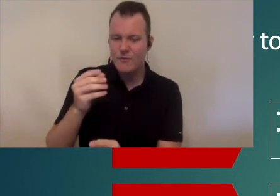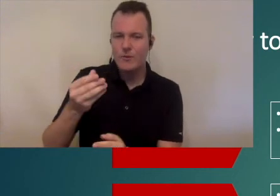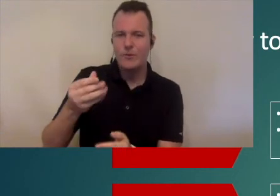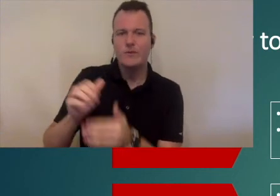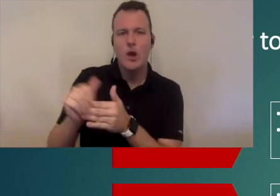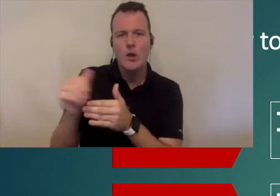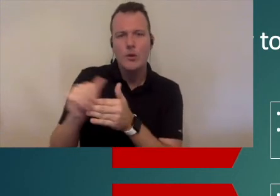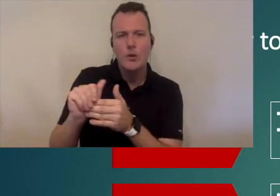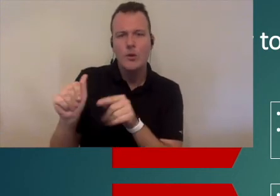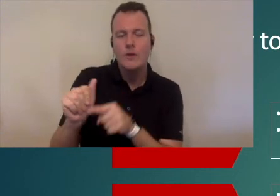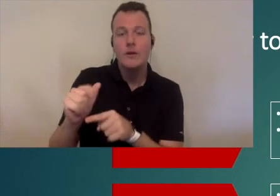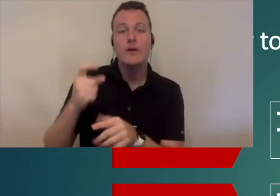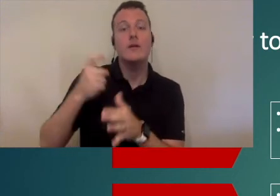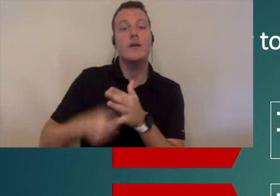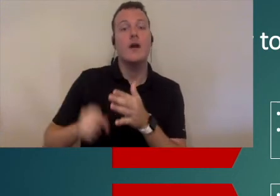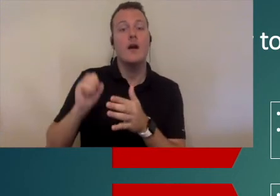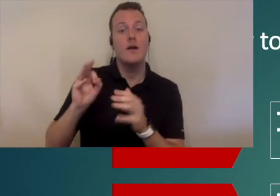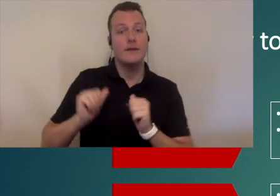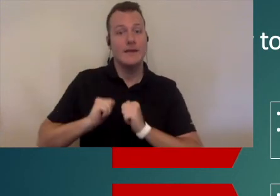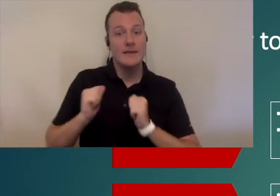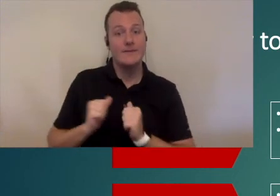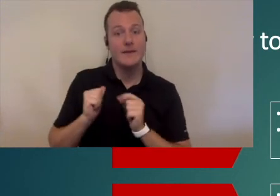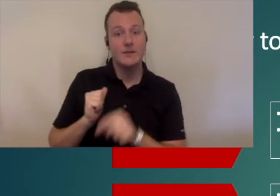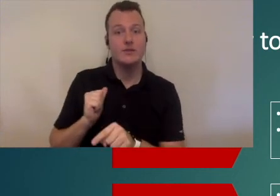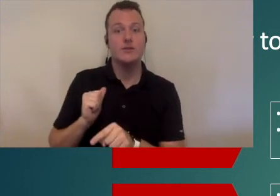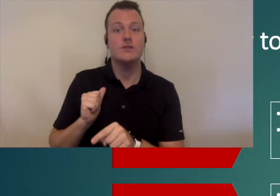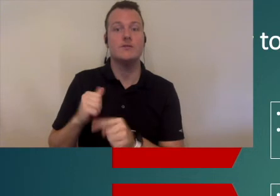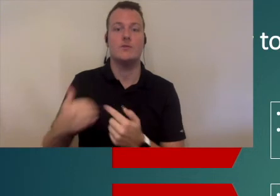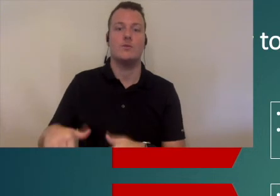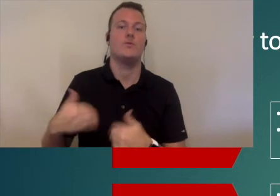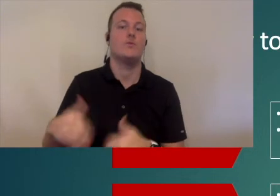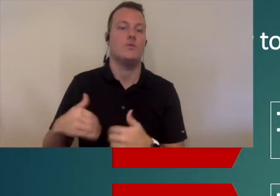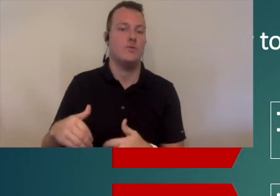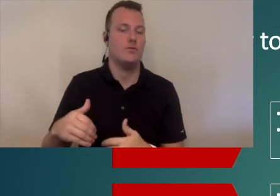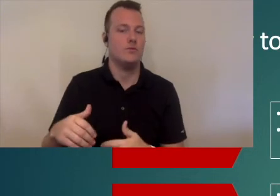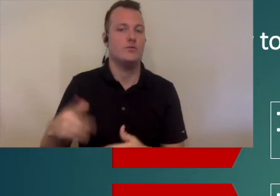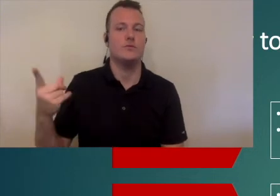dollars. Because of the cost living, she was making a killing, so